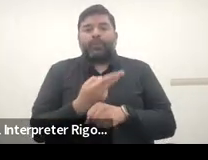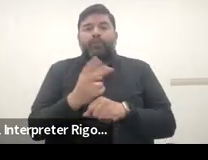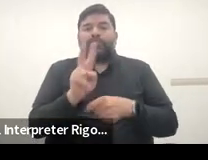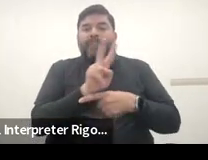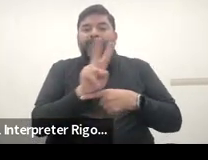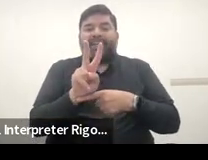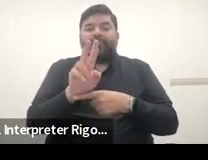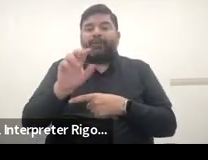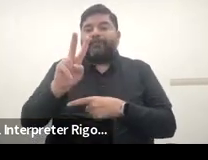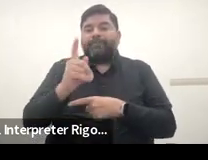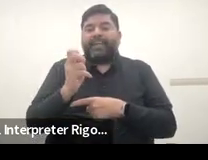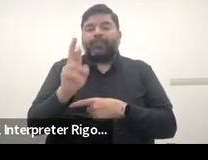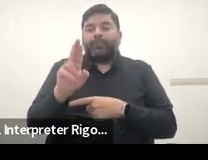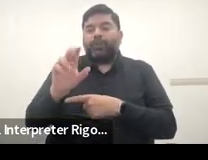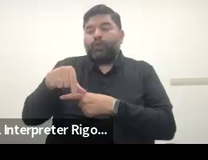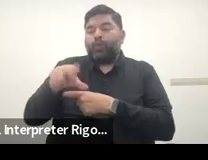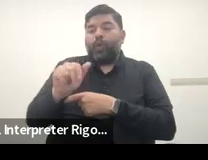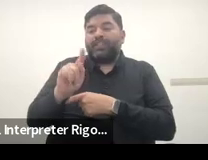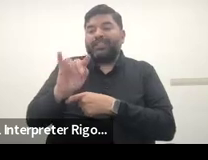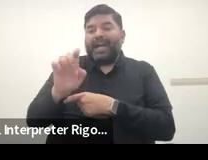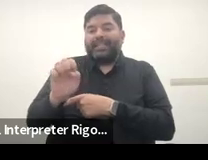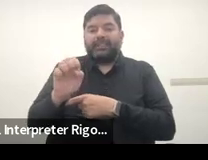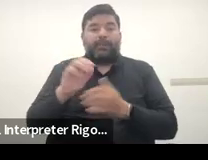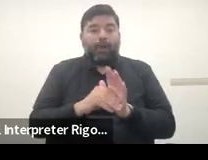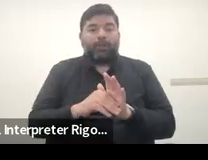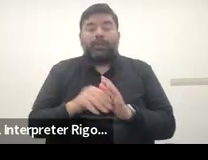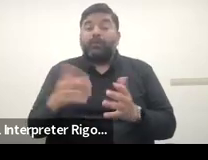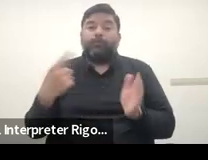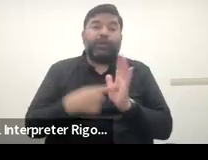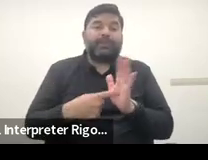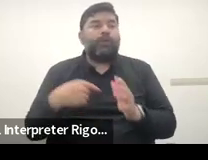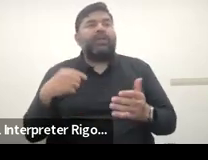model and we say that "okay continue adding codes until you no longer improve the Reconstruction